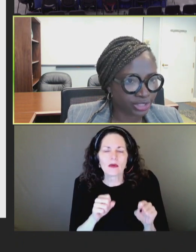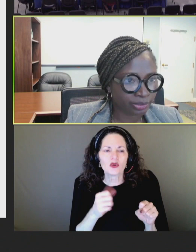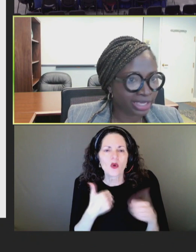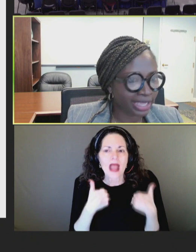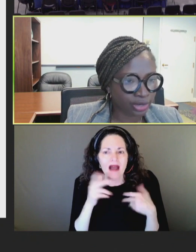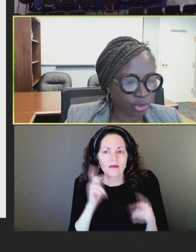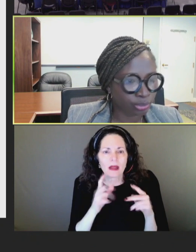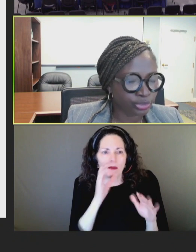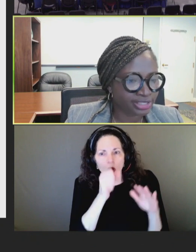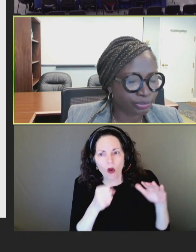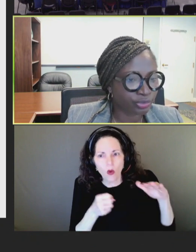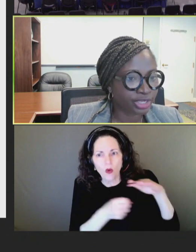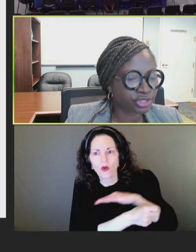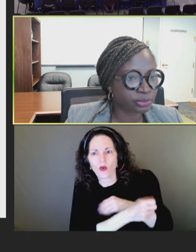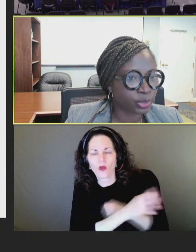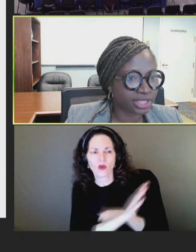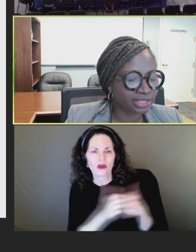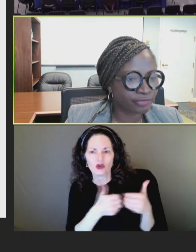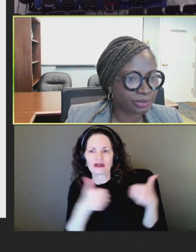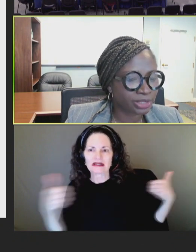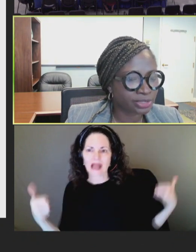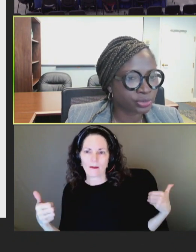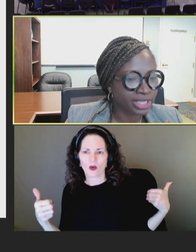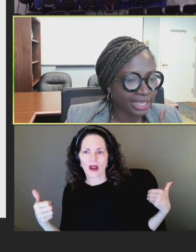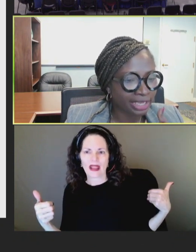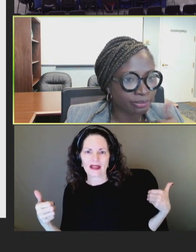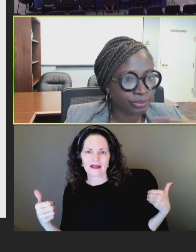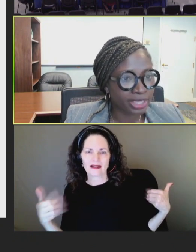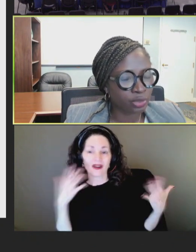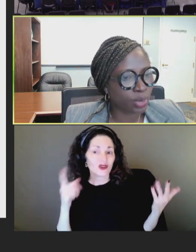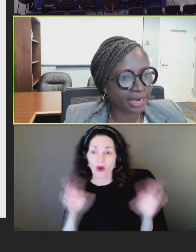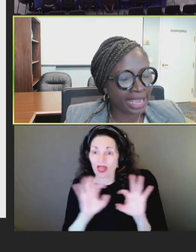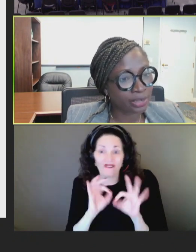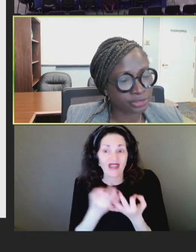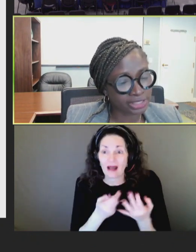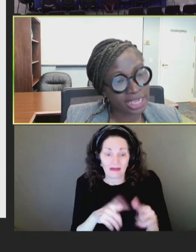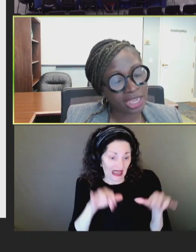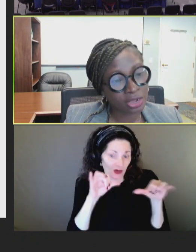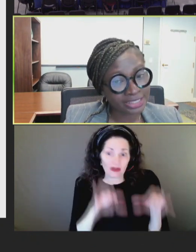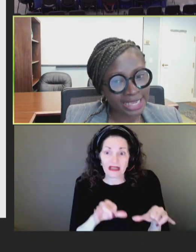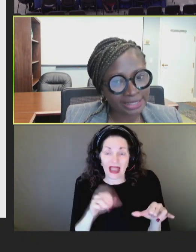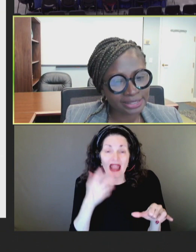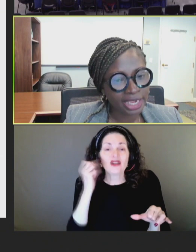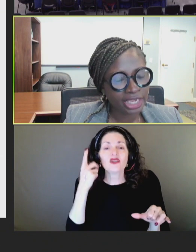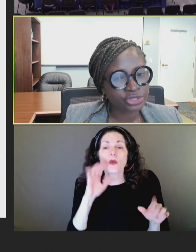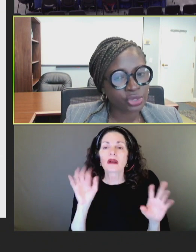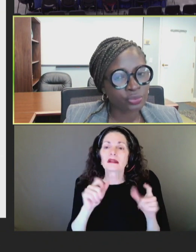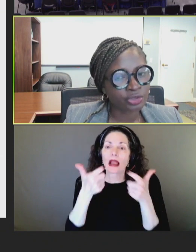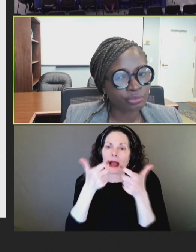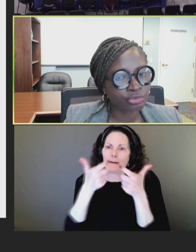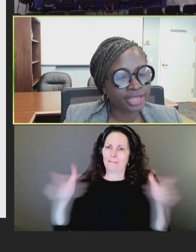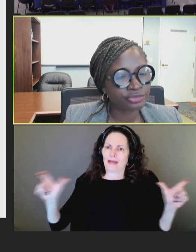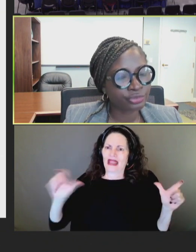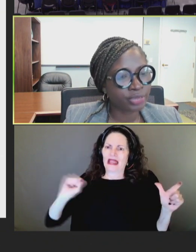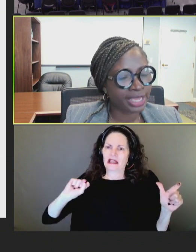demarcate or put separation within the family, so, again, big warehouse context. So, the breakthrough